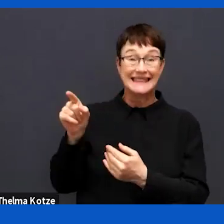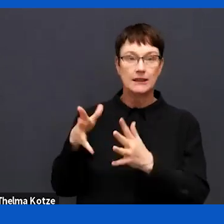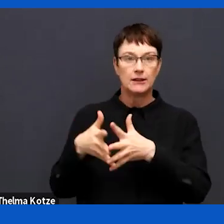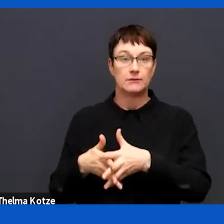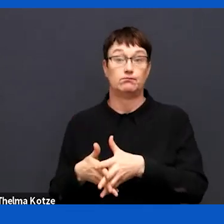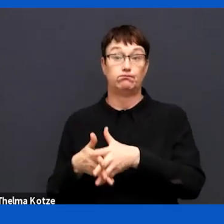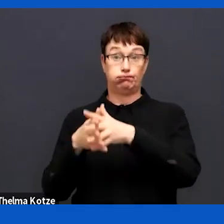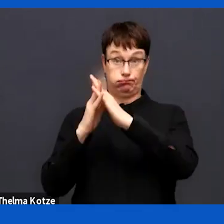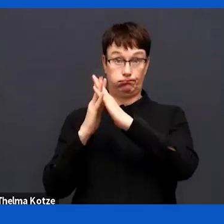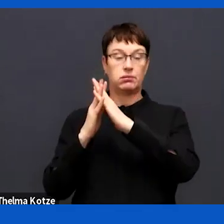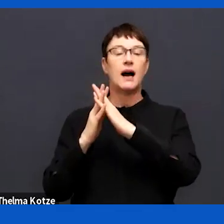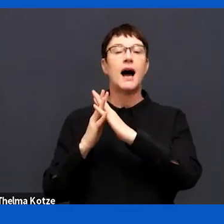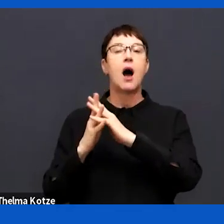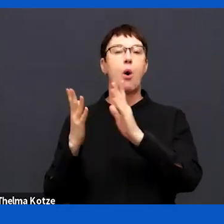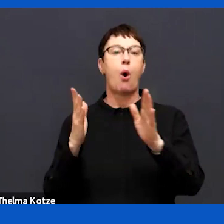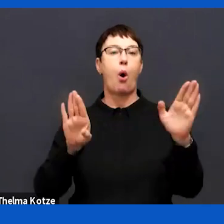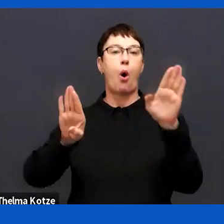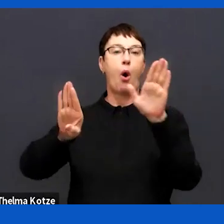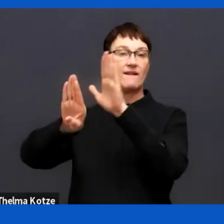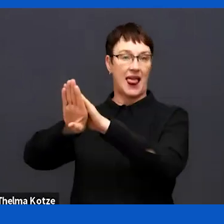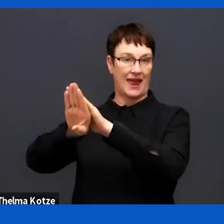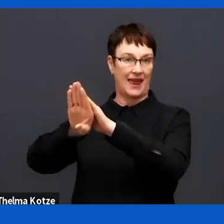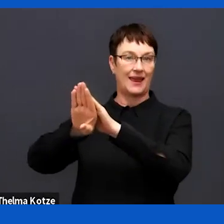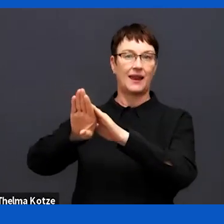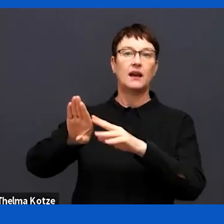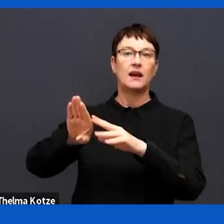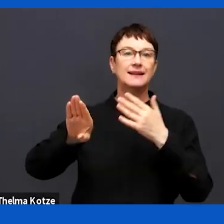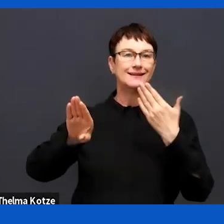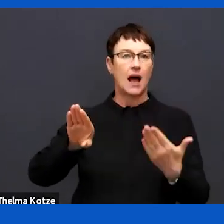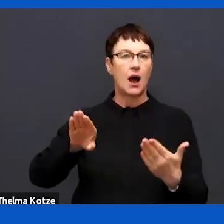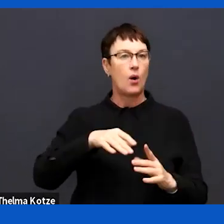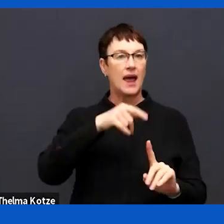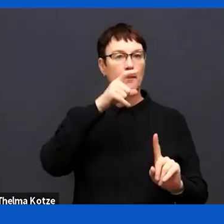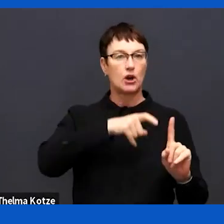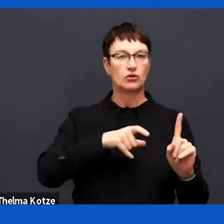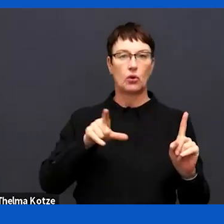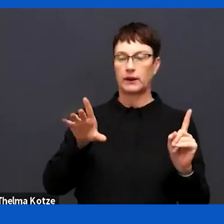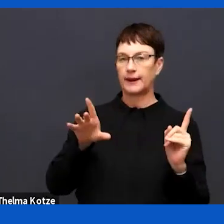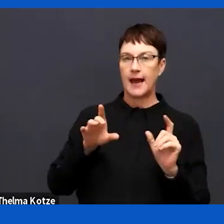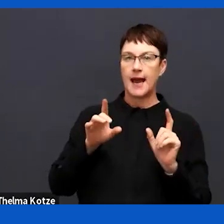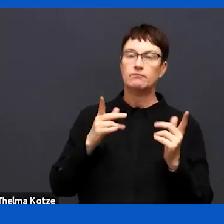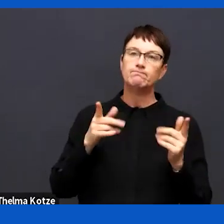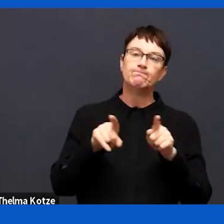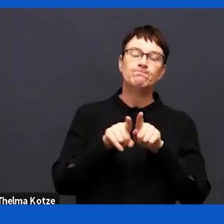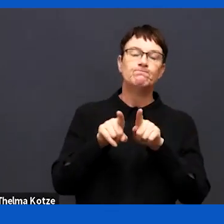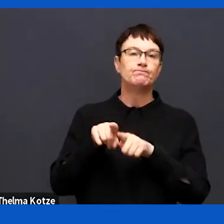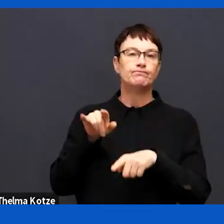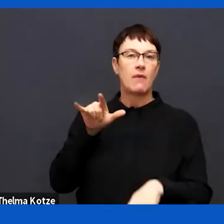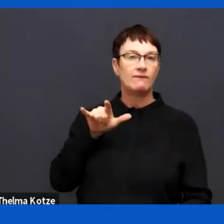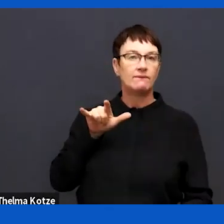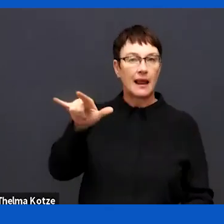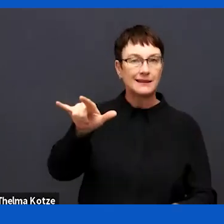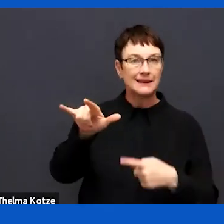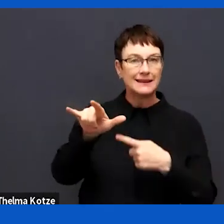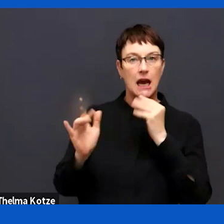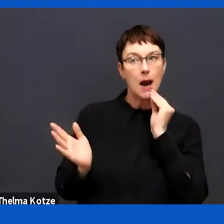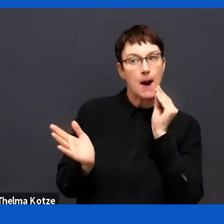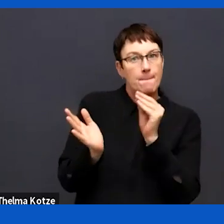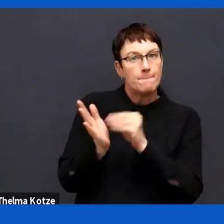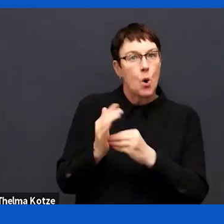So still the user cannot book a flight with this overlay on the website. So the main